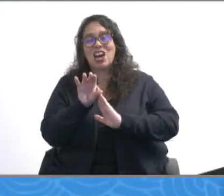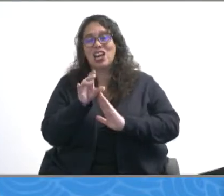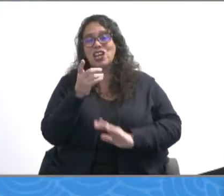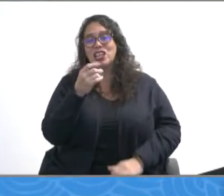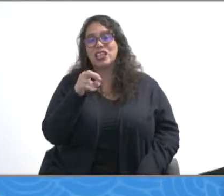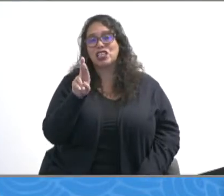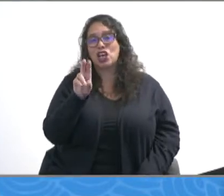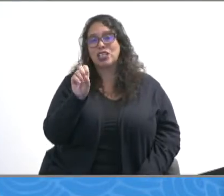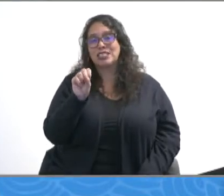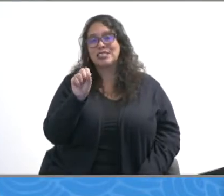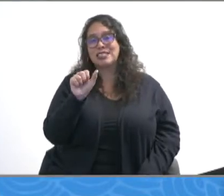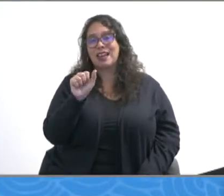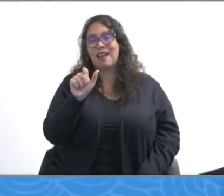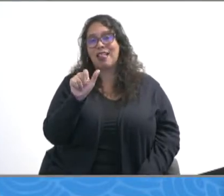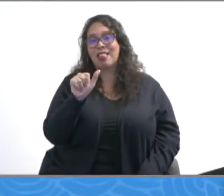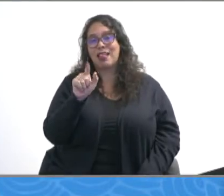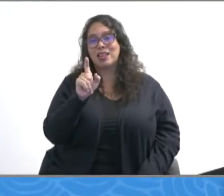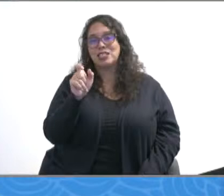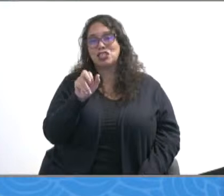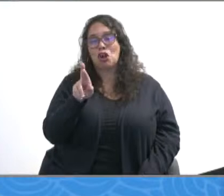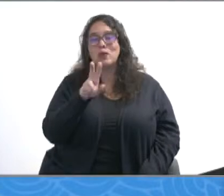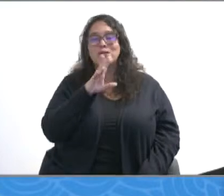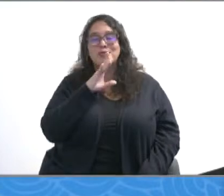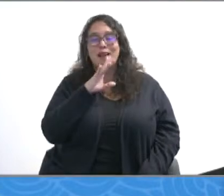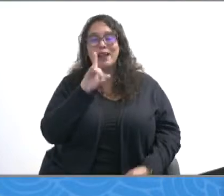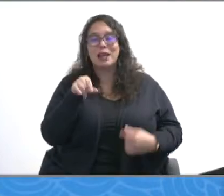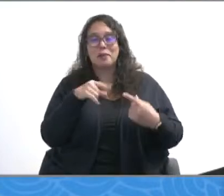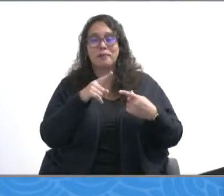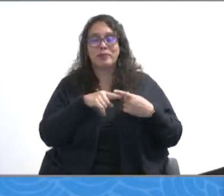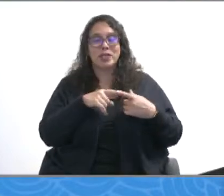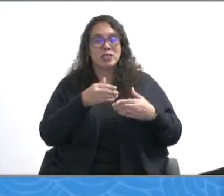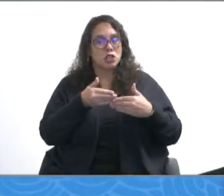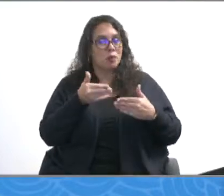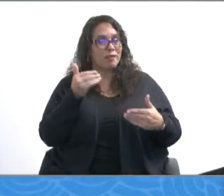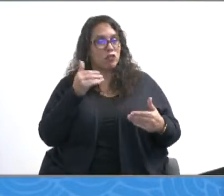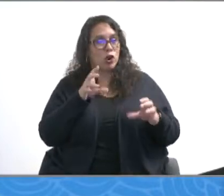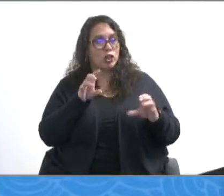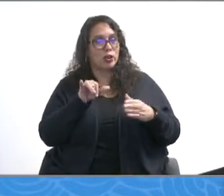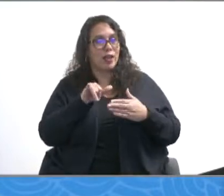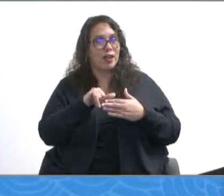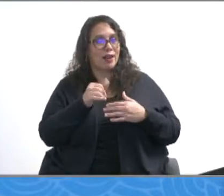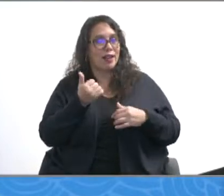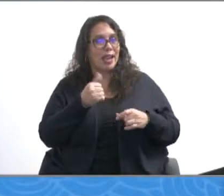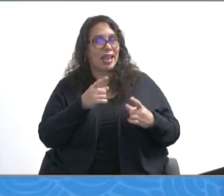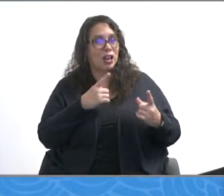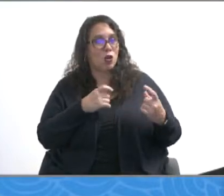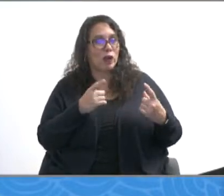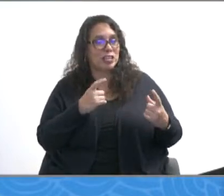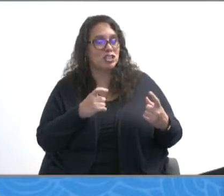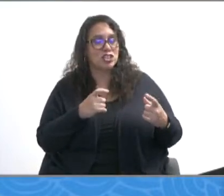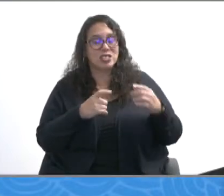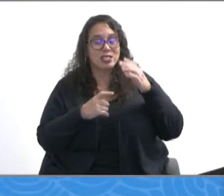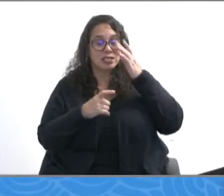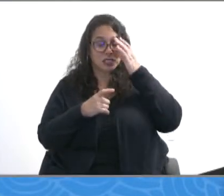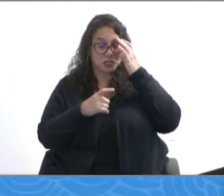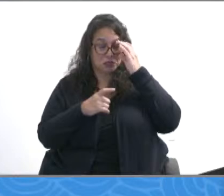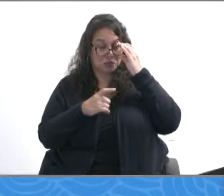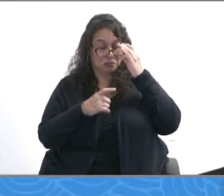was also referring to. So before I go ahead and do that, are there any questions from our parents